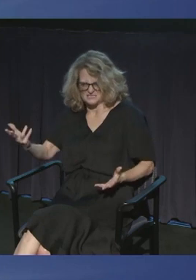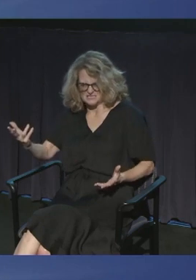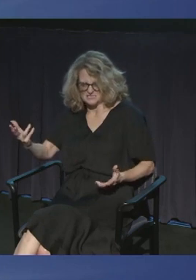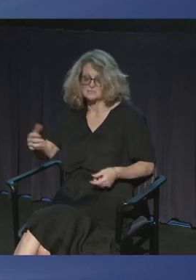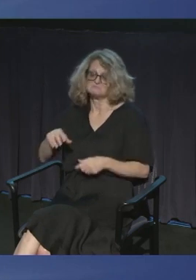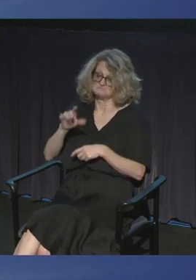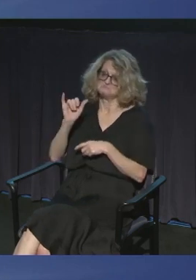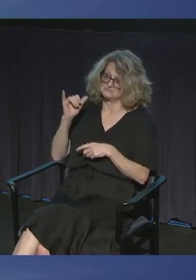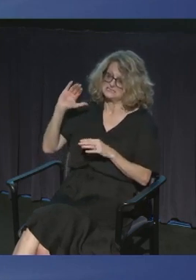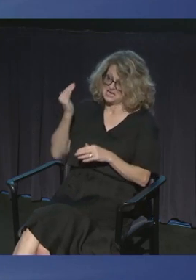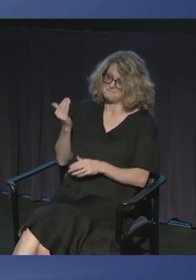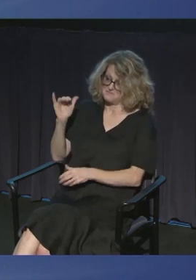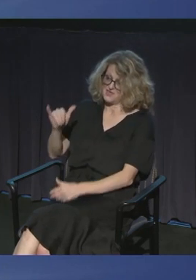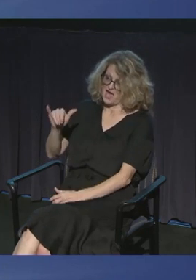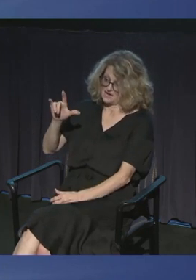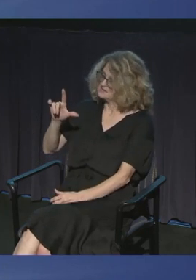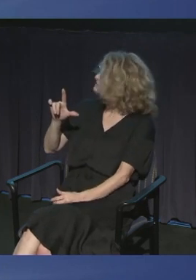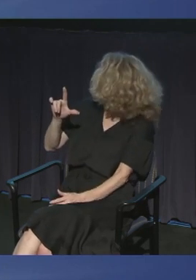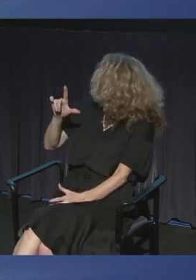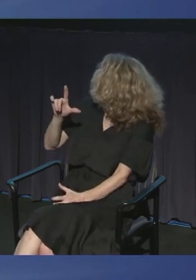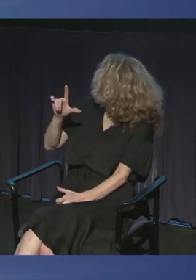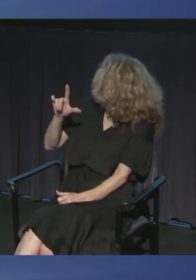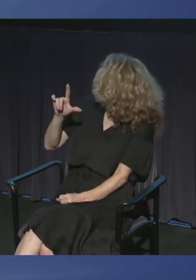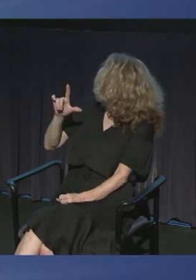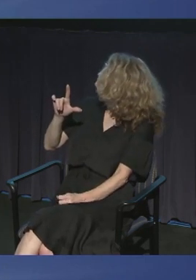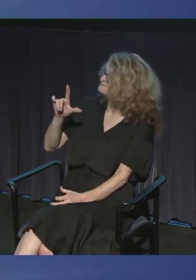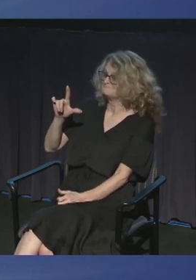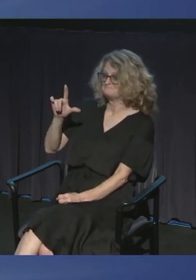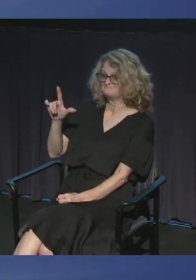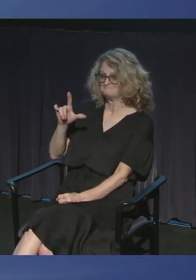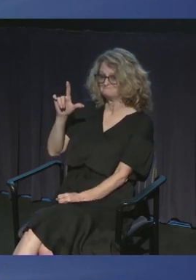BENEFICIAL IN THIS GROUP.